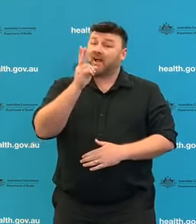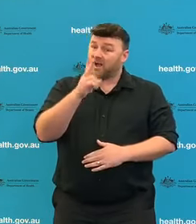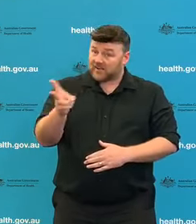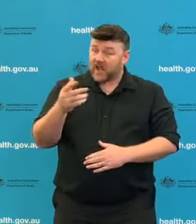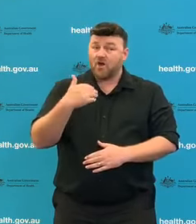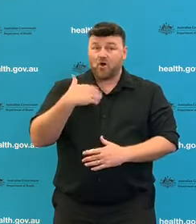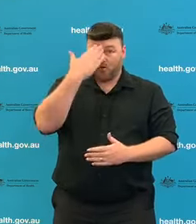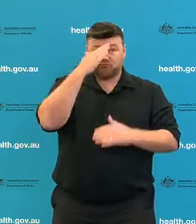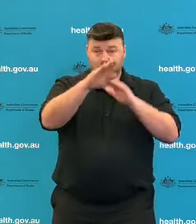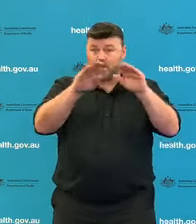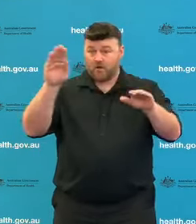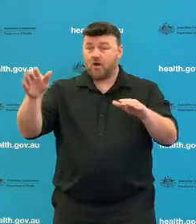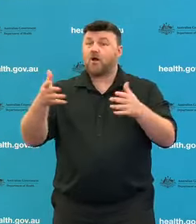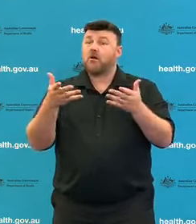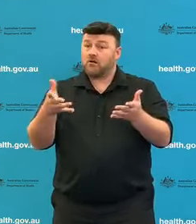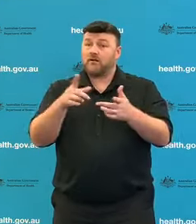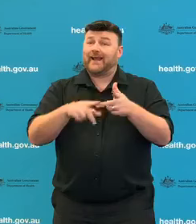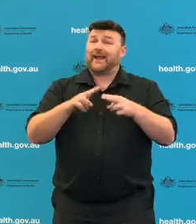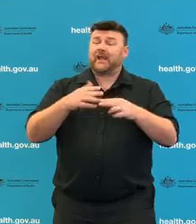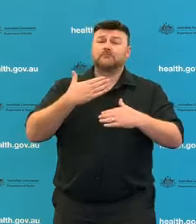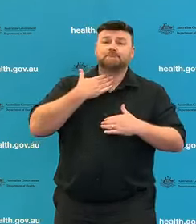remind everyone that if you have any symptoms at all